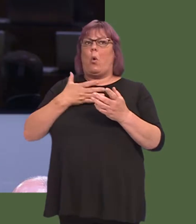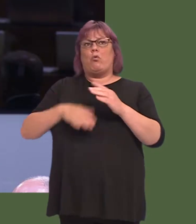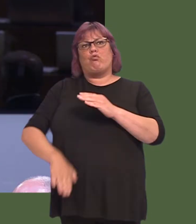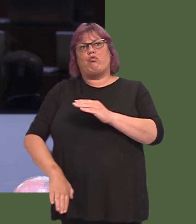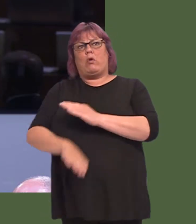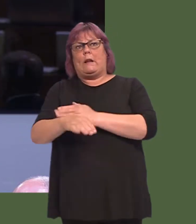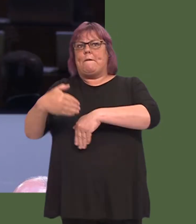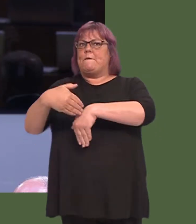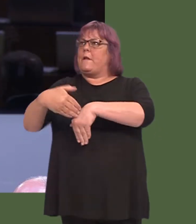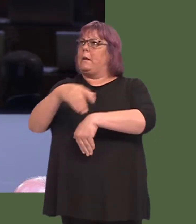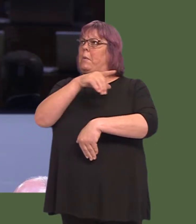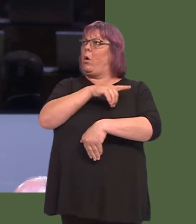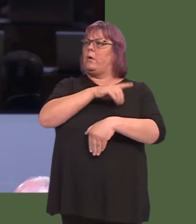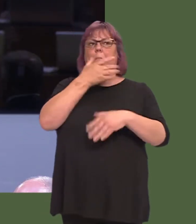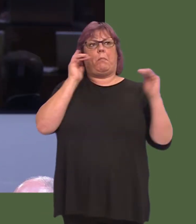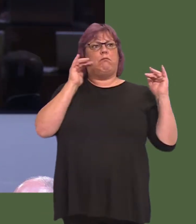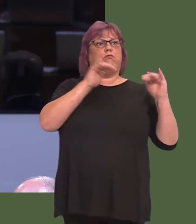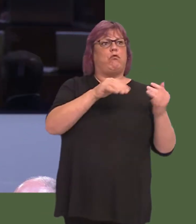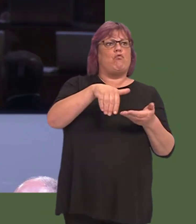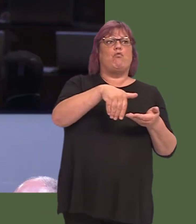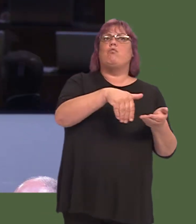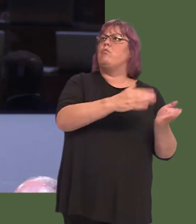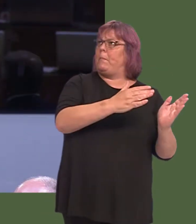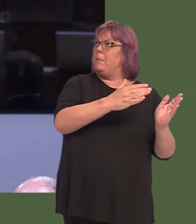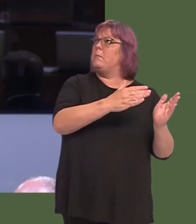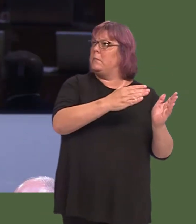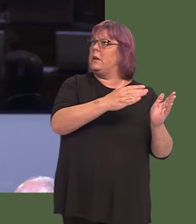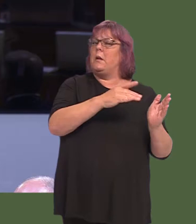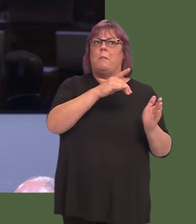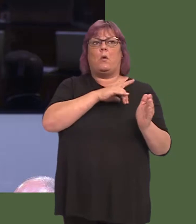squeezed or harmed by this decision, as it is surely in everyone's interest that all